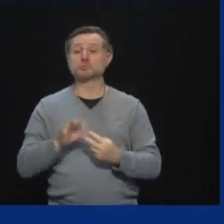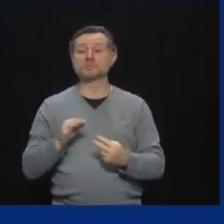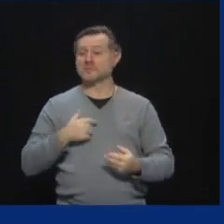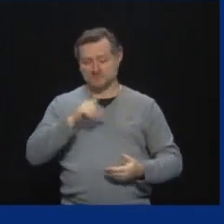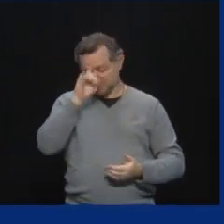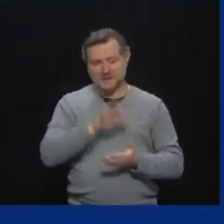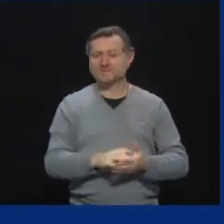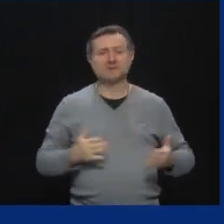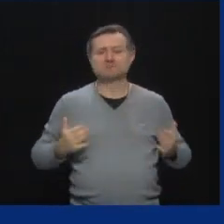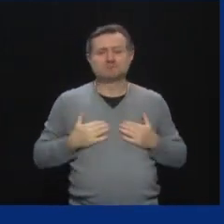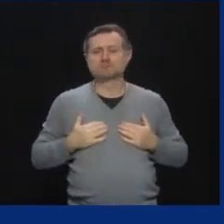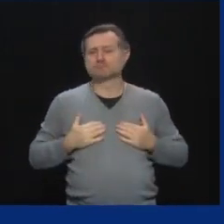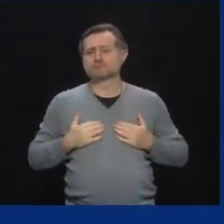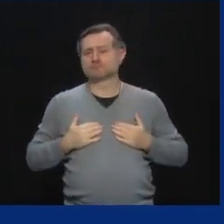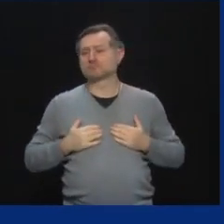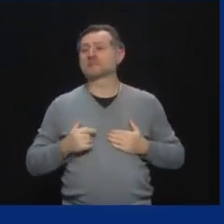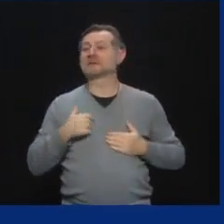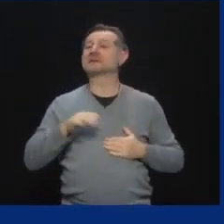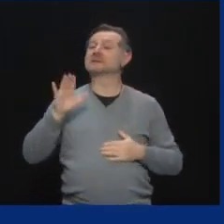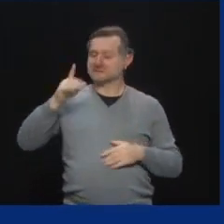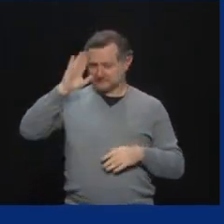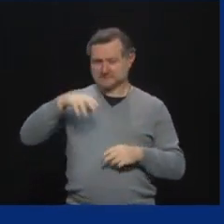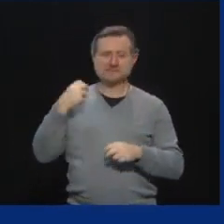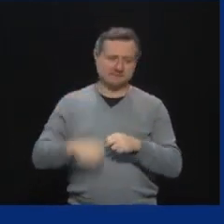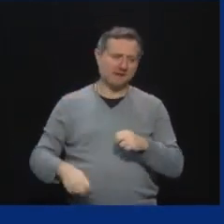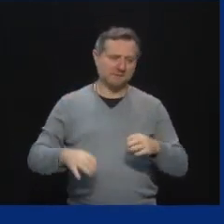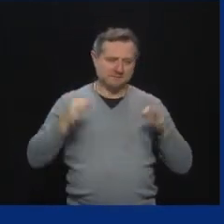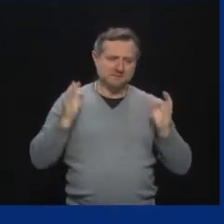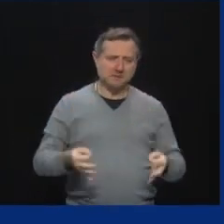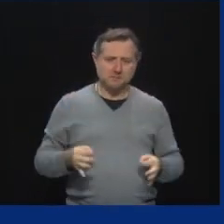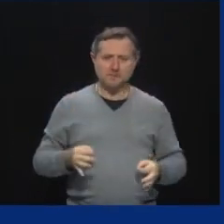It was hard to do though. It's hard to force people to do something that you